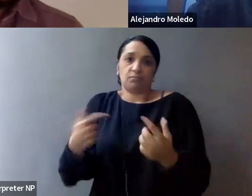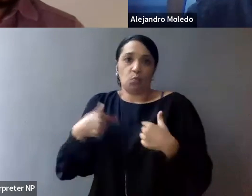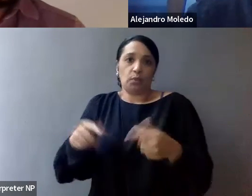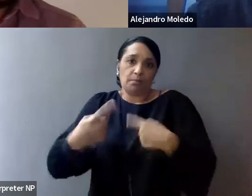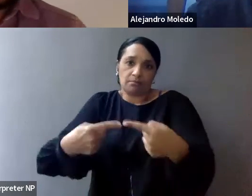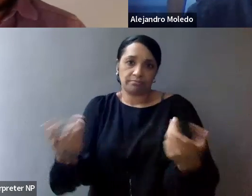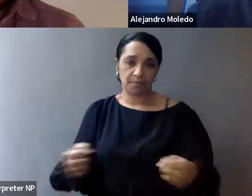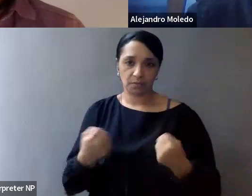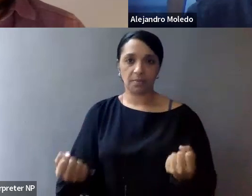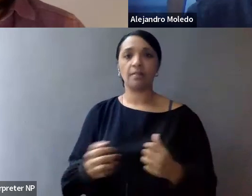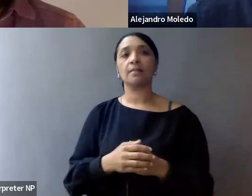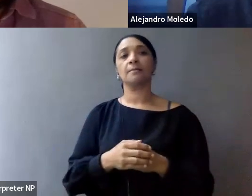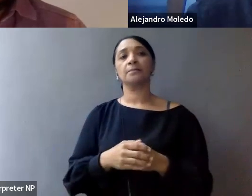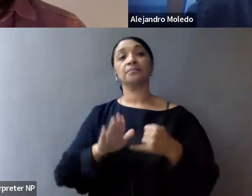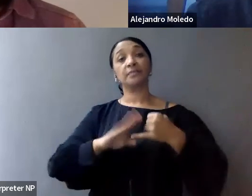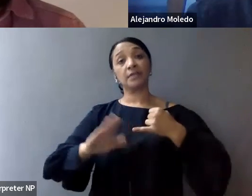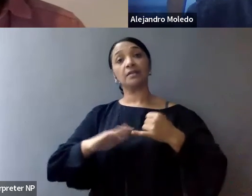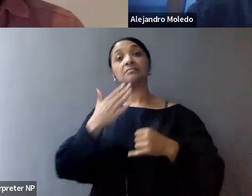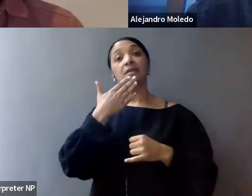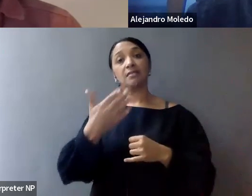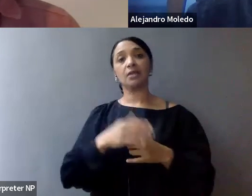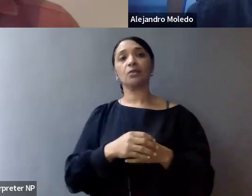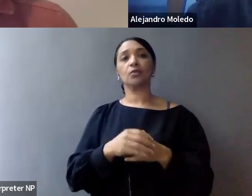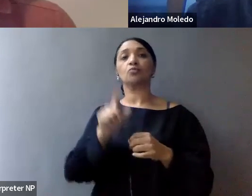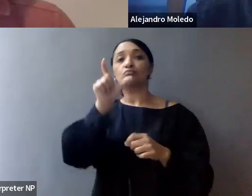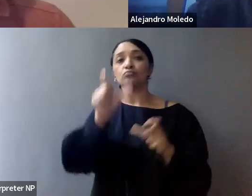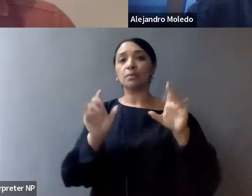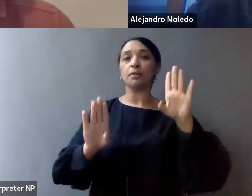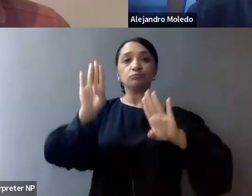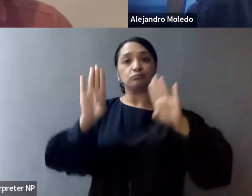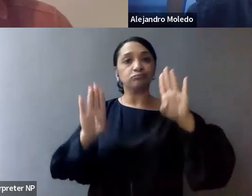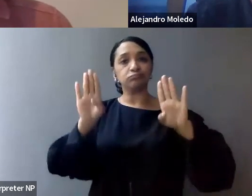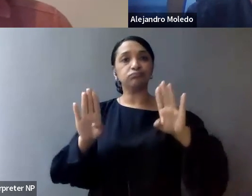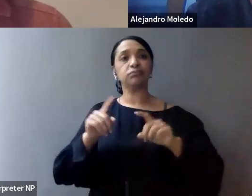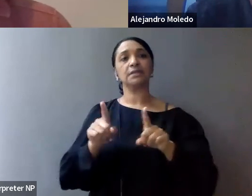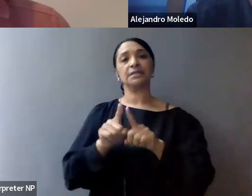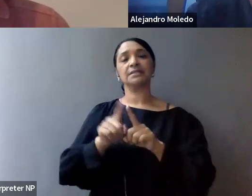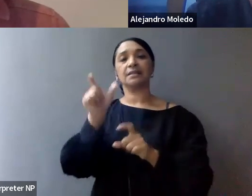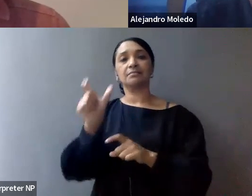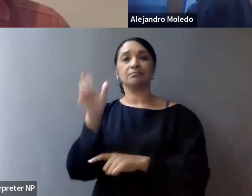Finally, I want to thank the participants in the meeting: MEP Nicholsonová, by video message,